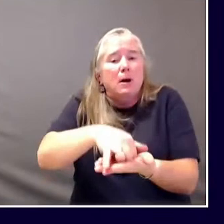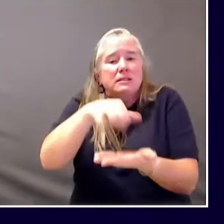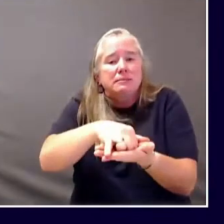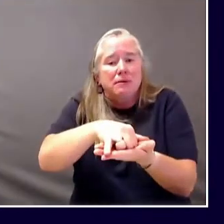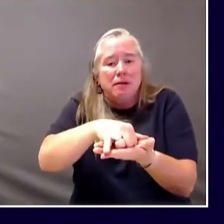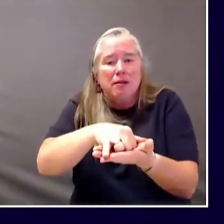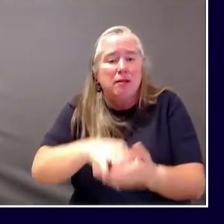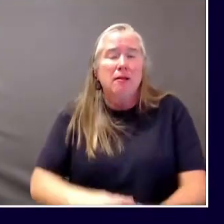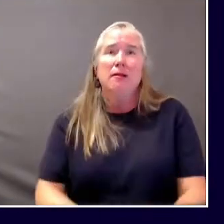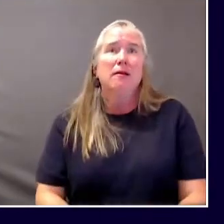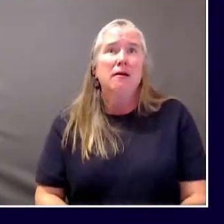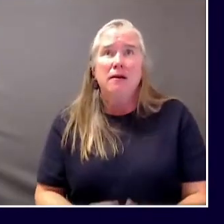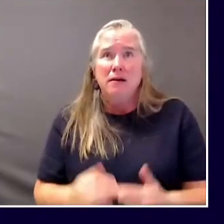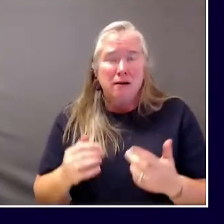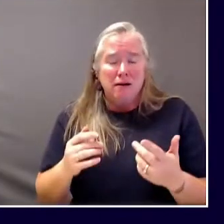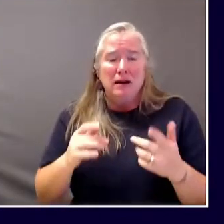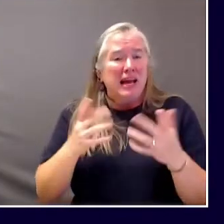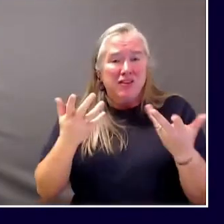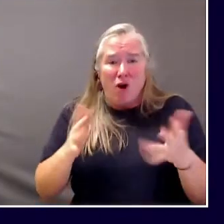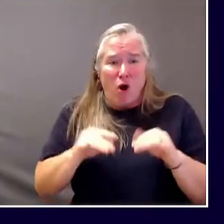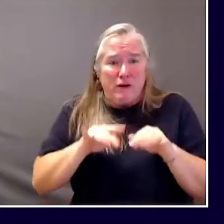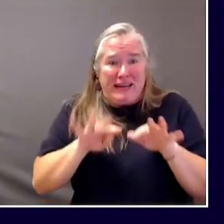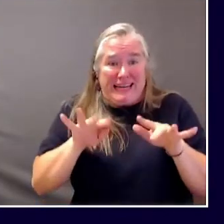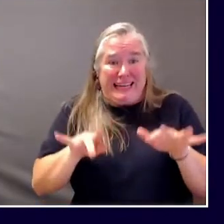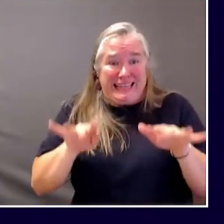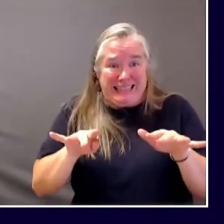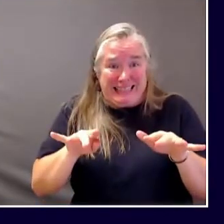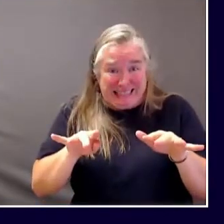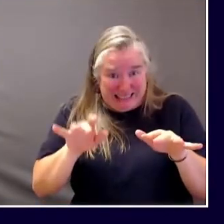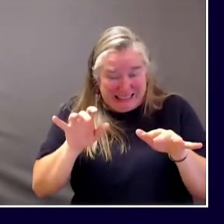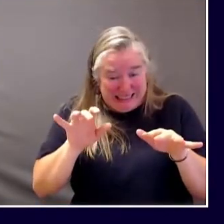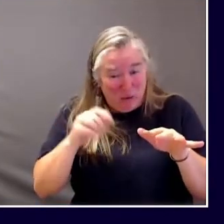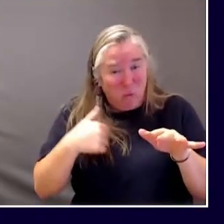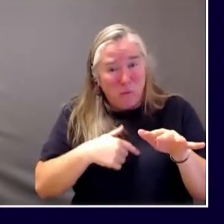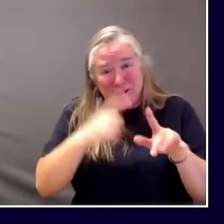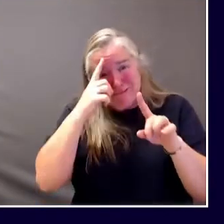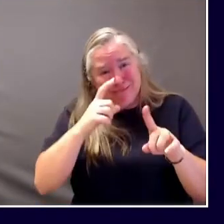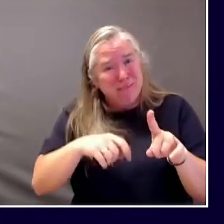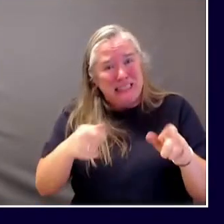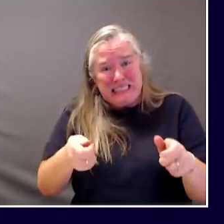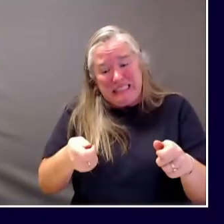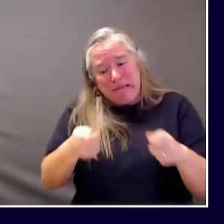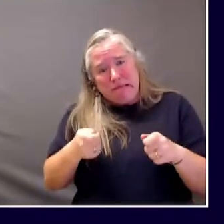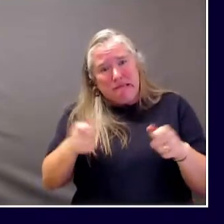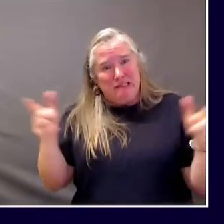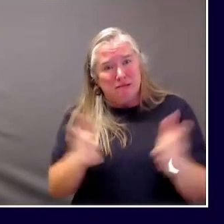at any level private or public